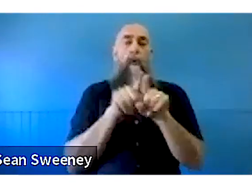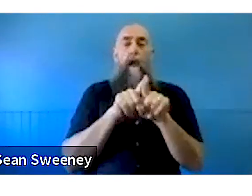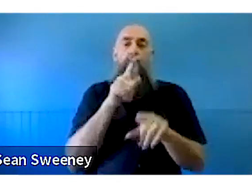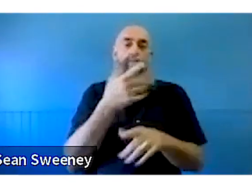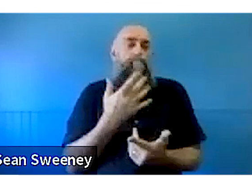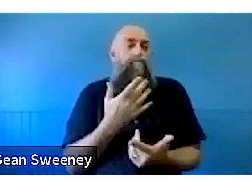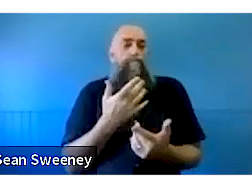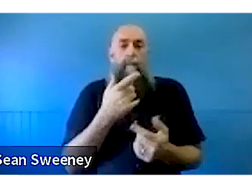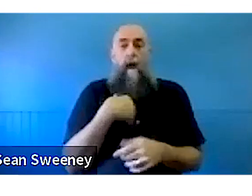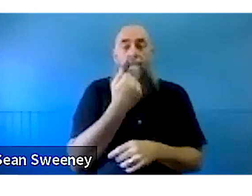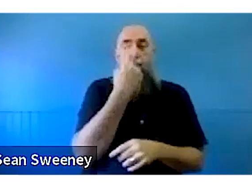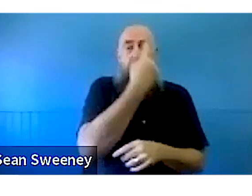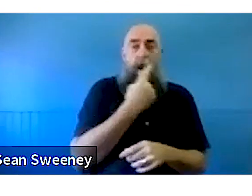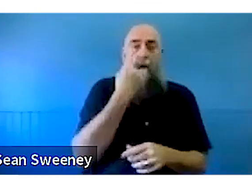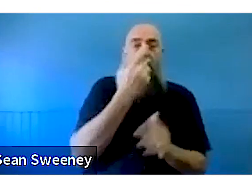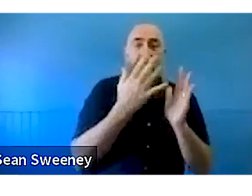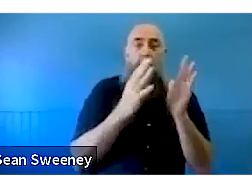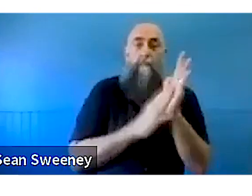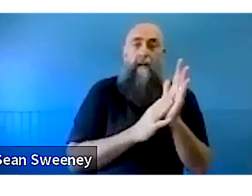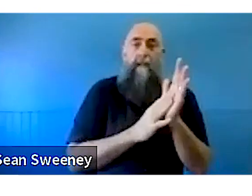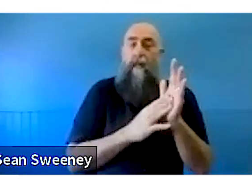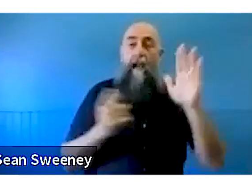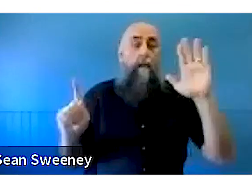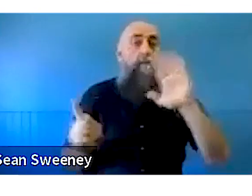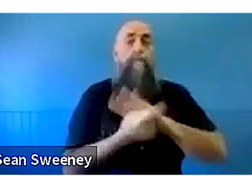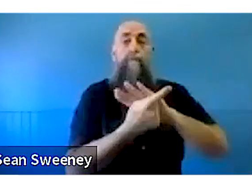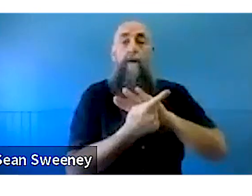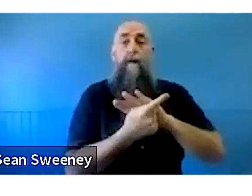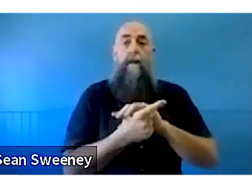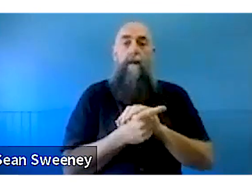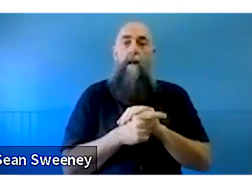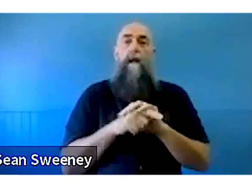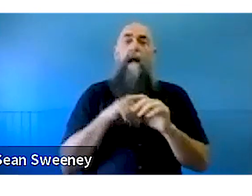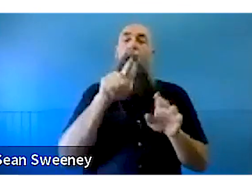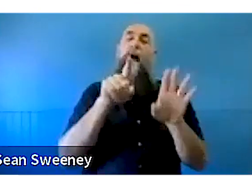If you're going to a yarn up, make it your lasting for the day.